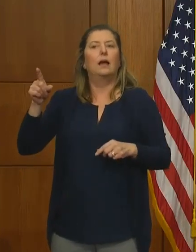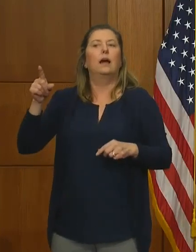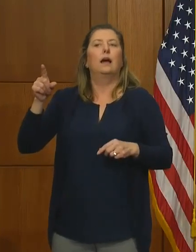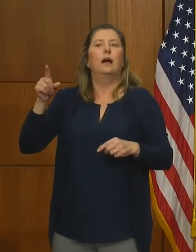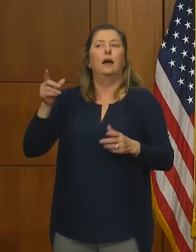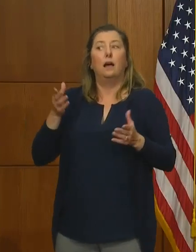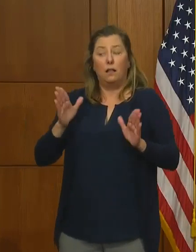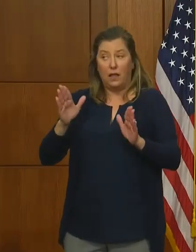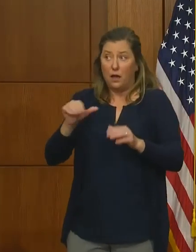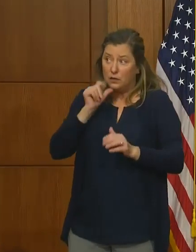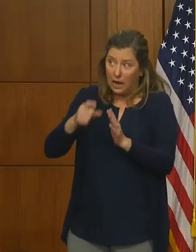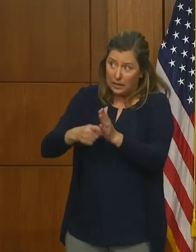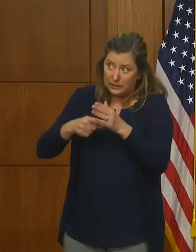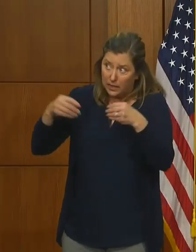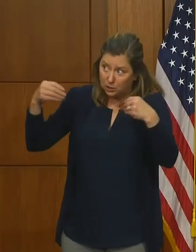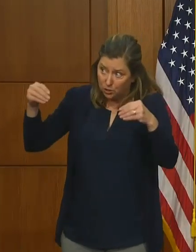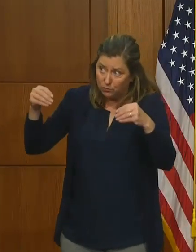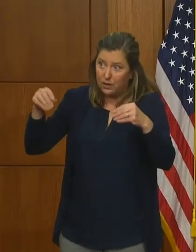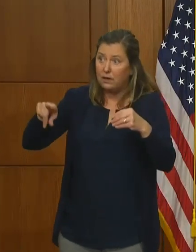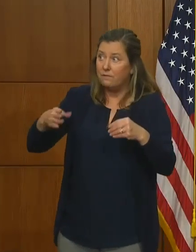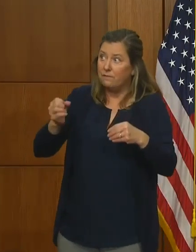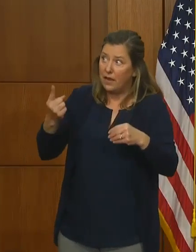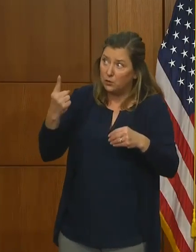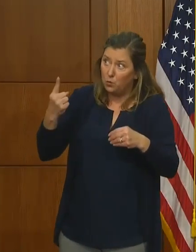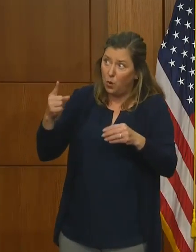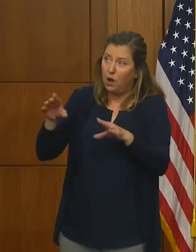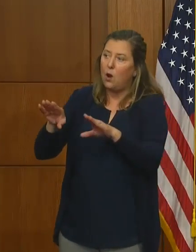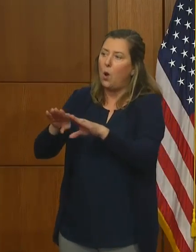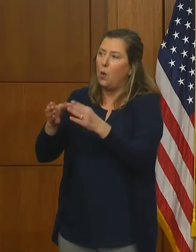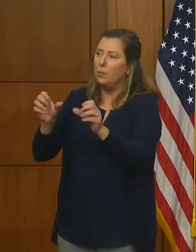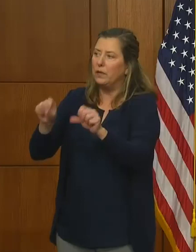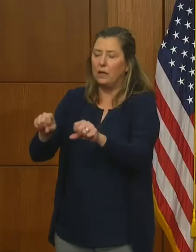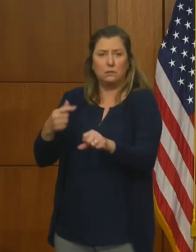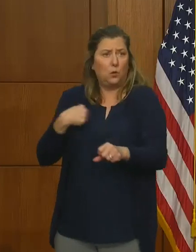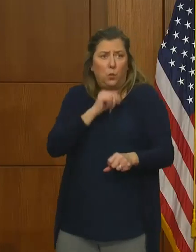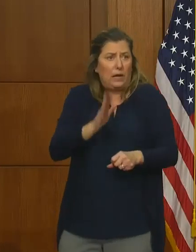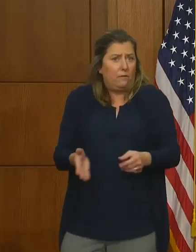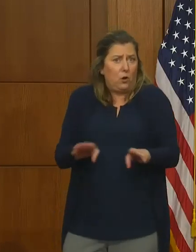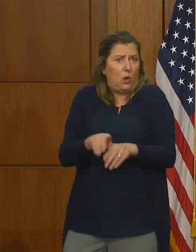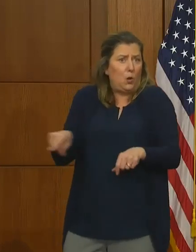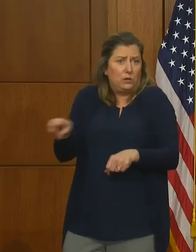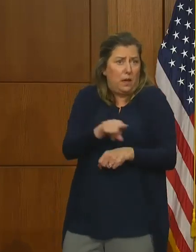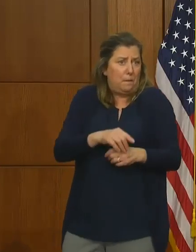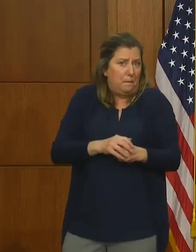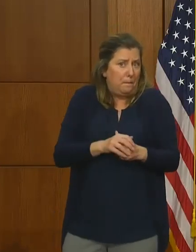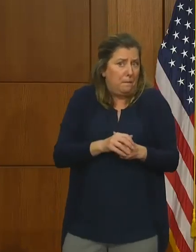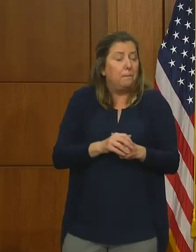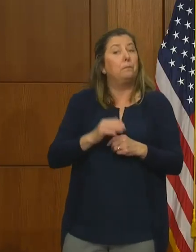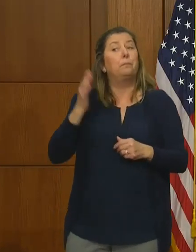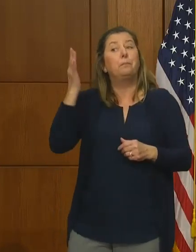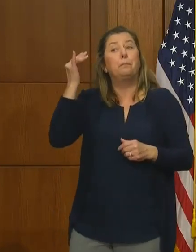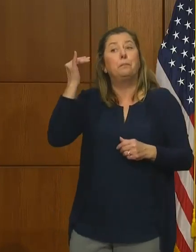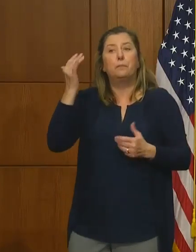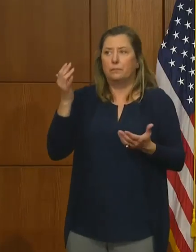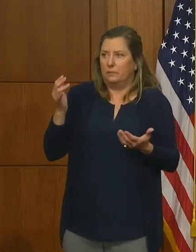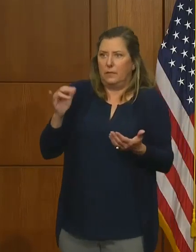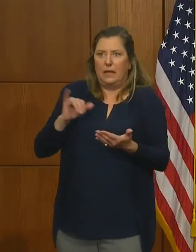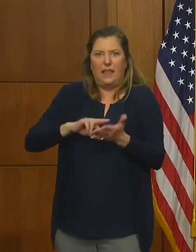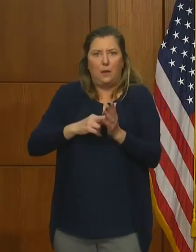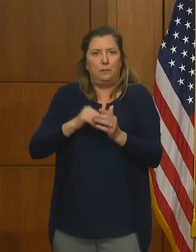REALLY IMPORTANT BECAUSE OTHER STATES RIGHT NOW OR STOP TO ALLOW THEIR NONESSENTIAL RETAIL THEIR PHASE ONE TO REOPEN WE'VE